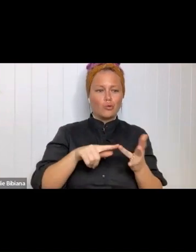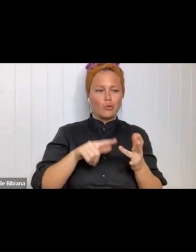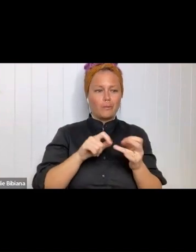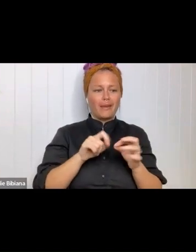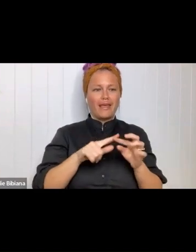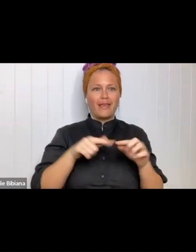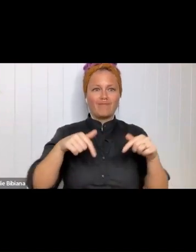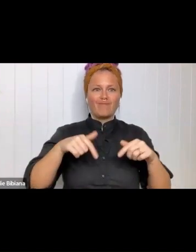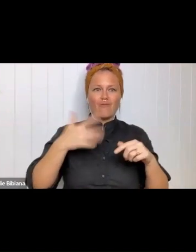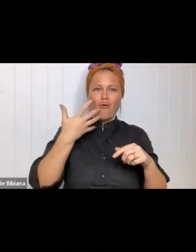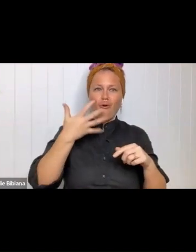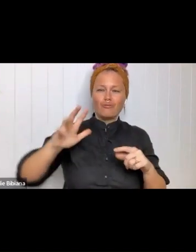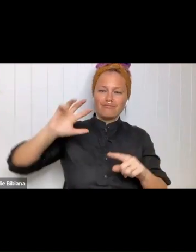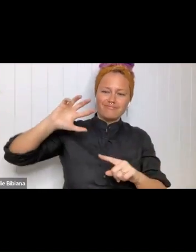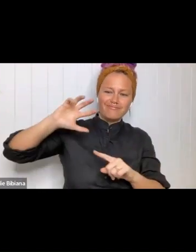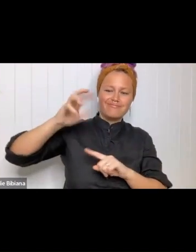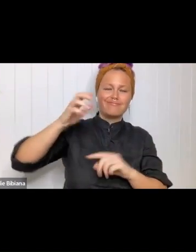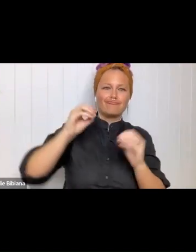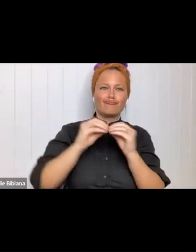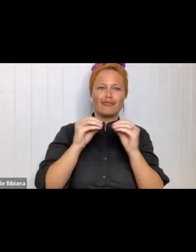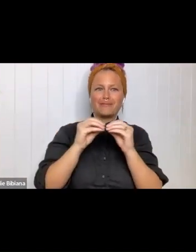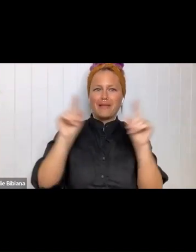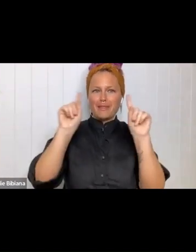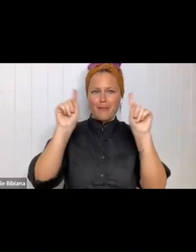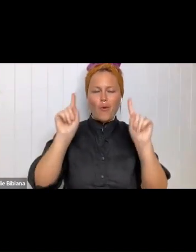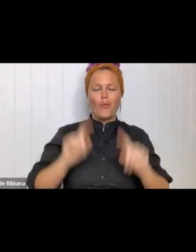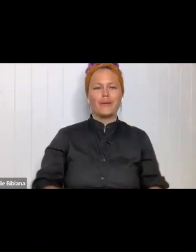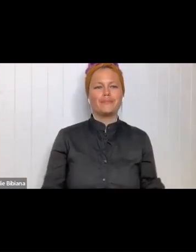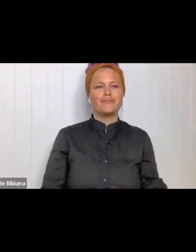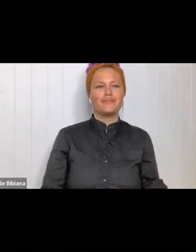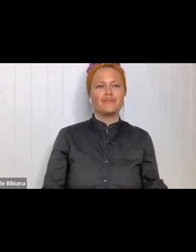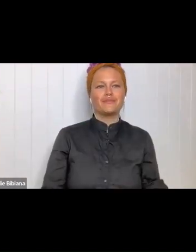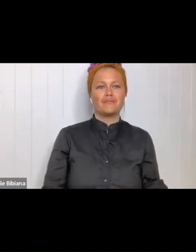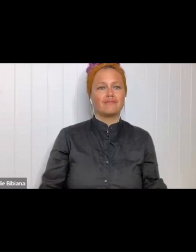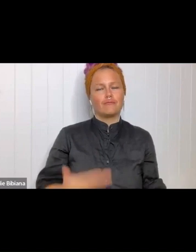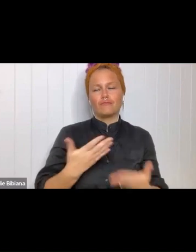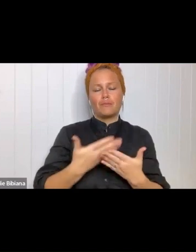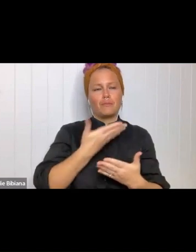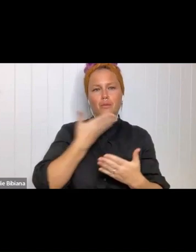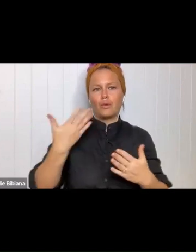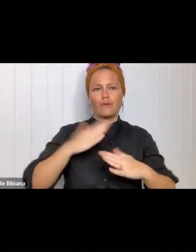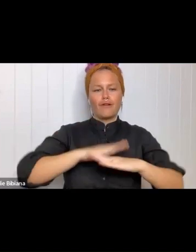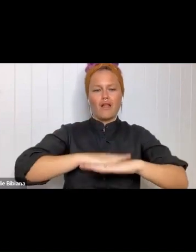and sunny Brisbane at the moment on these beautiful lands and pay